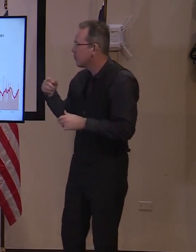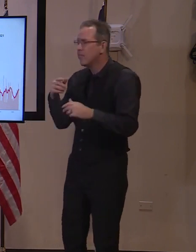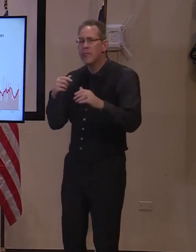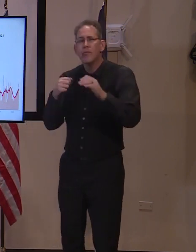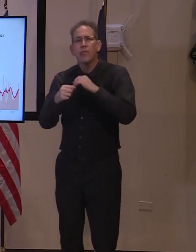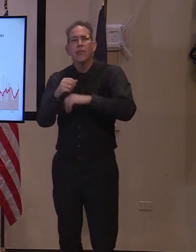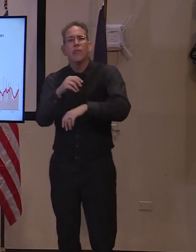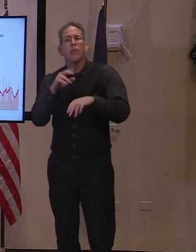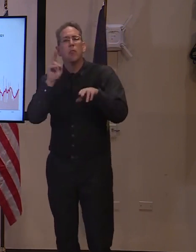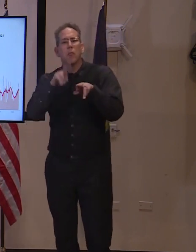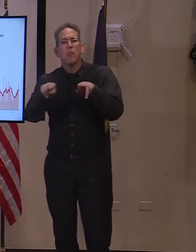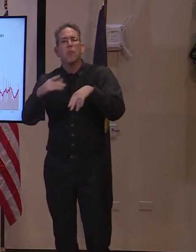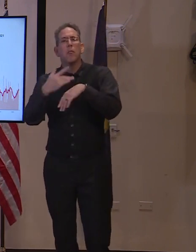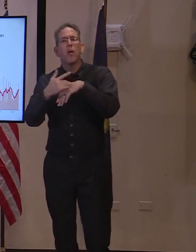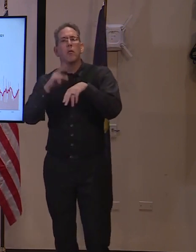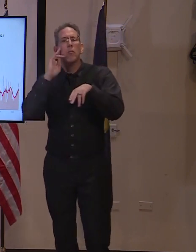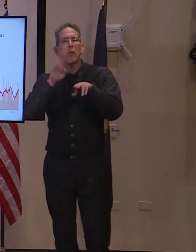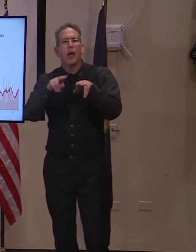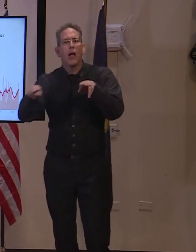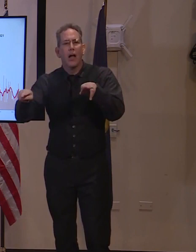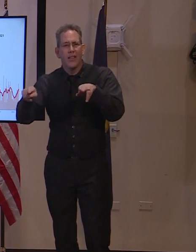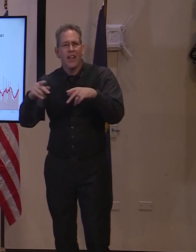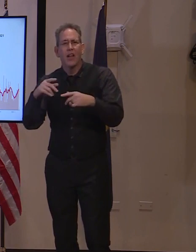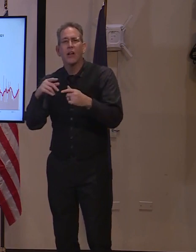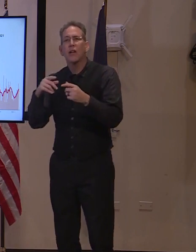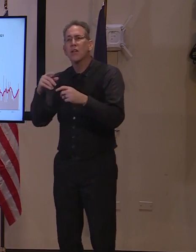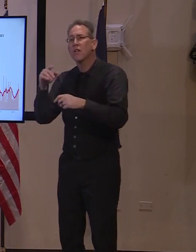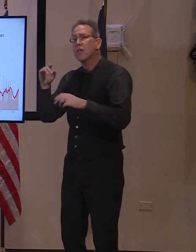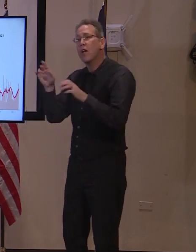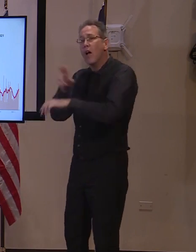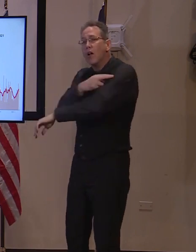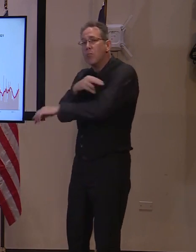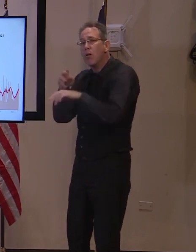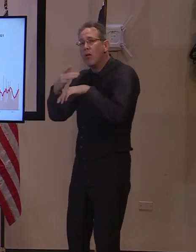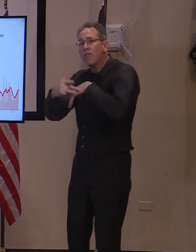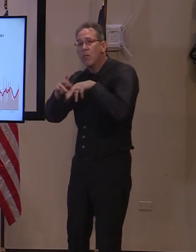relatively flat as the numbers stayed relatively flat. But I see availability